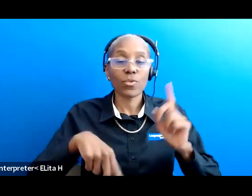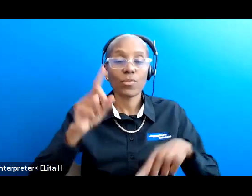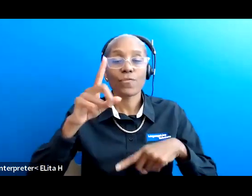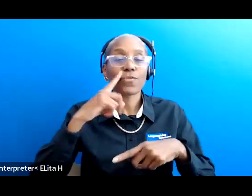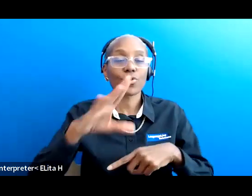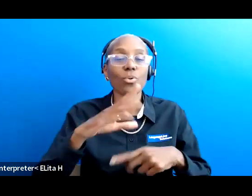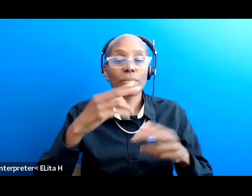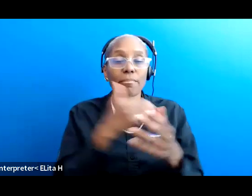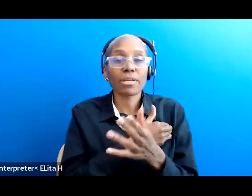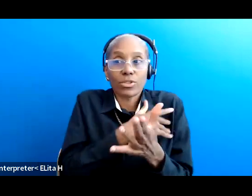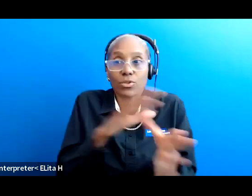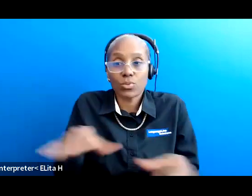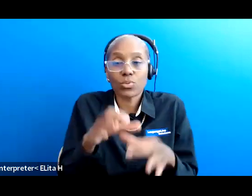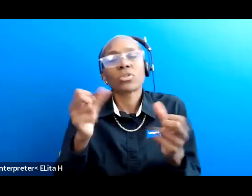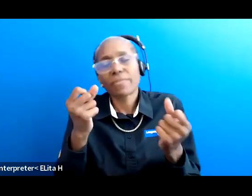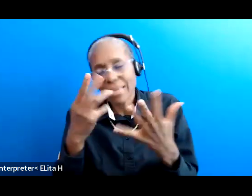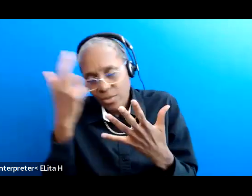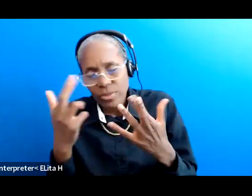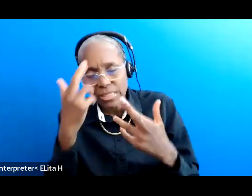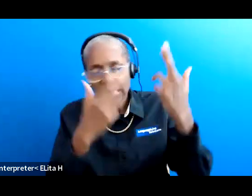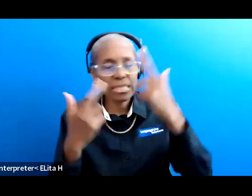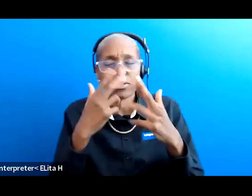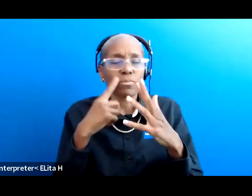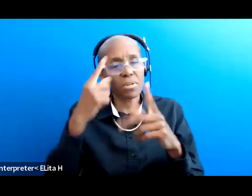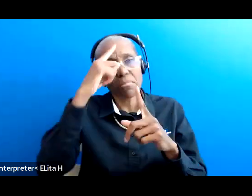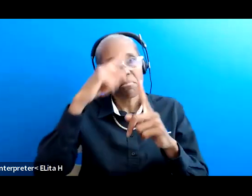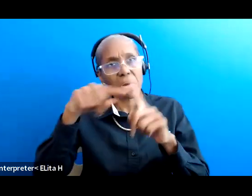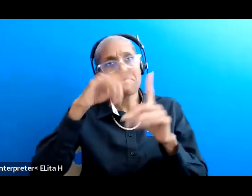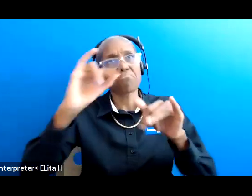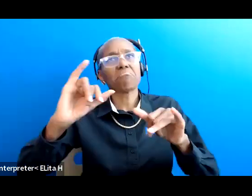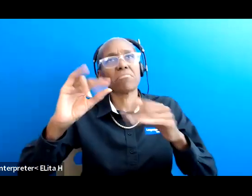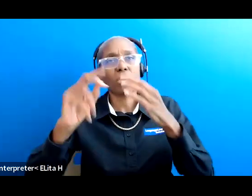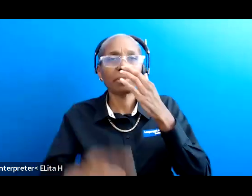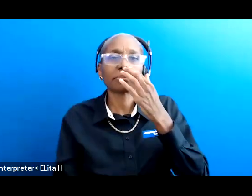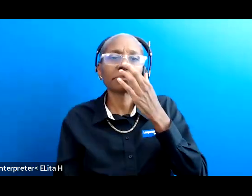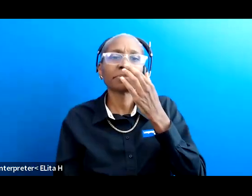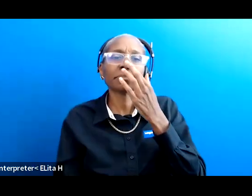So you have a lot of reason to be optimistic about that. Autonomic dysreflexia.